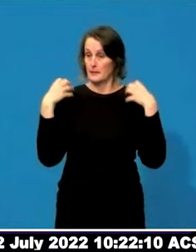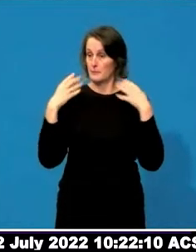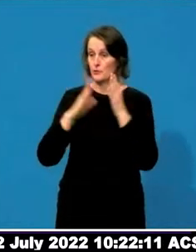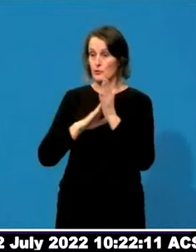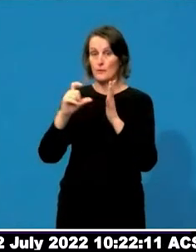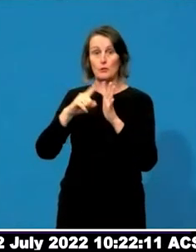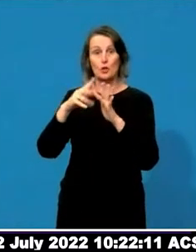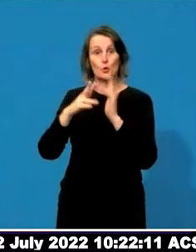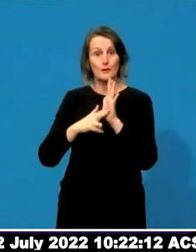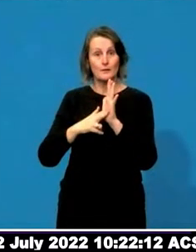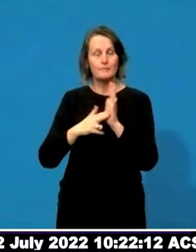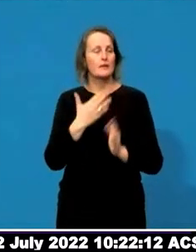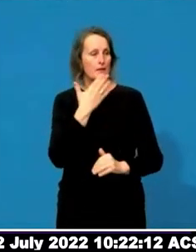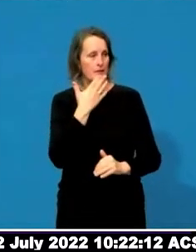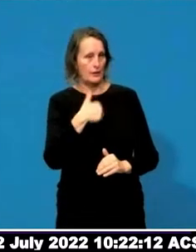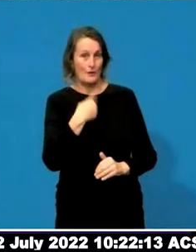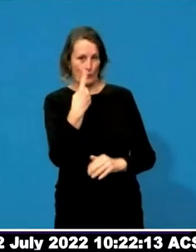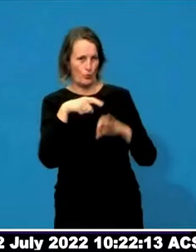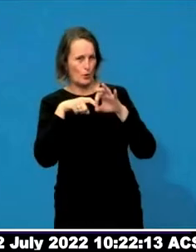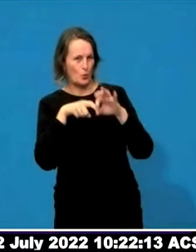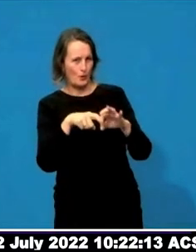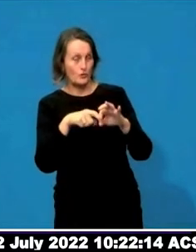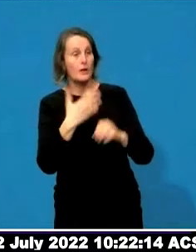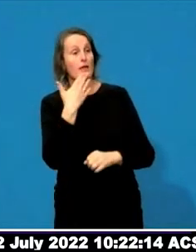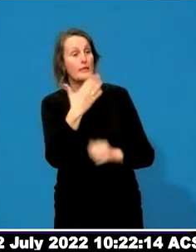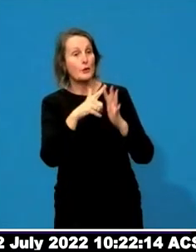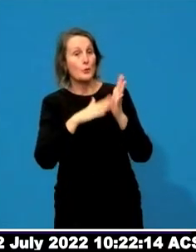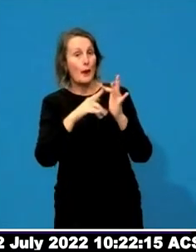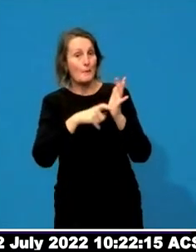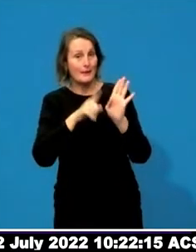I have one question. Thank you, Emily, for your evidence.